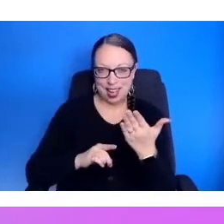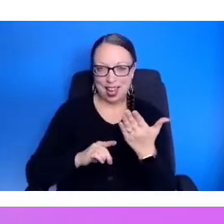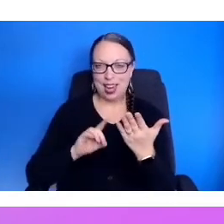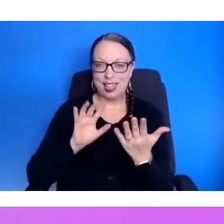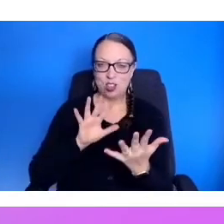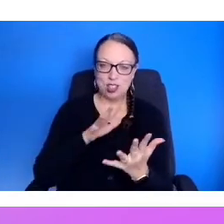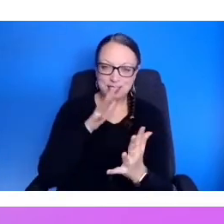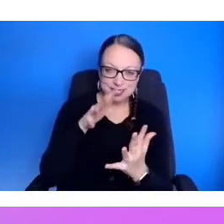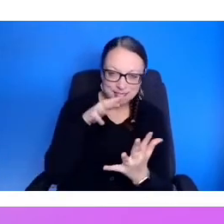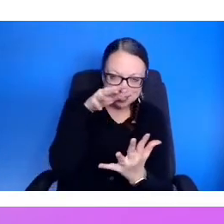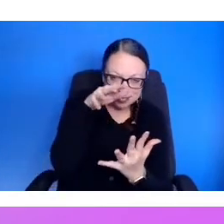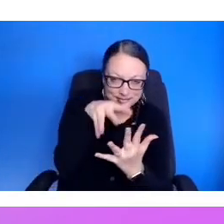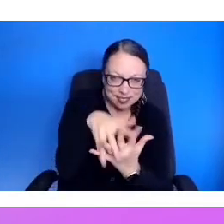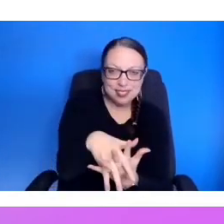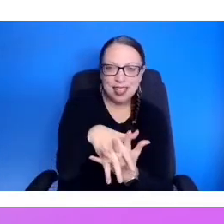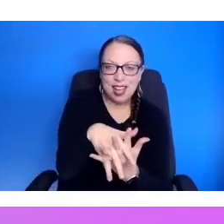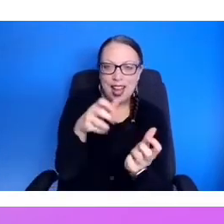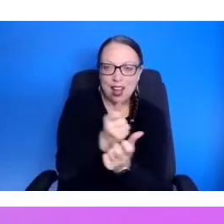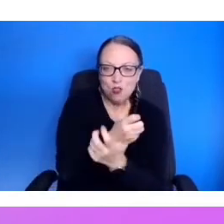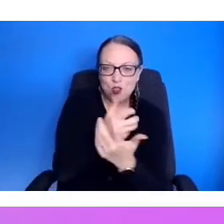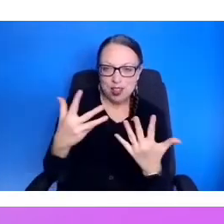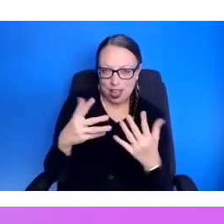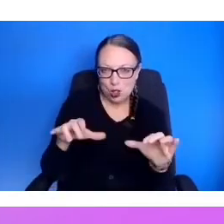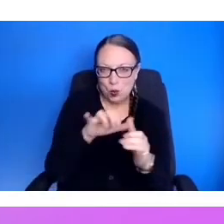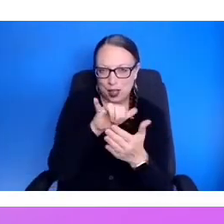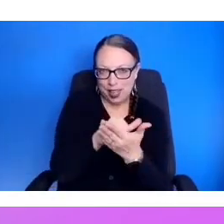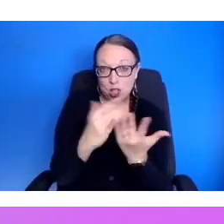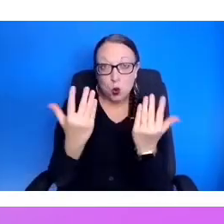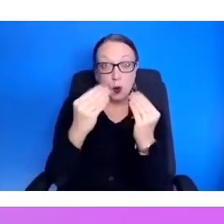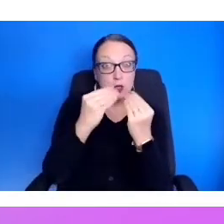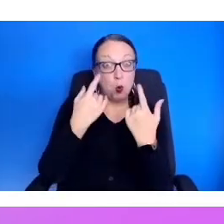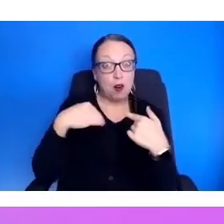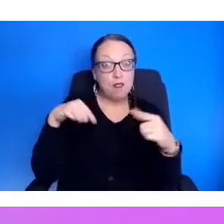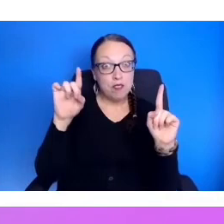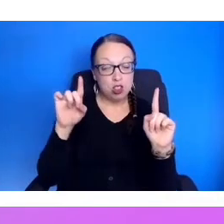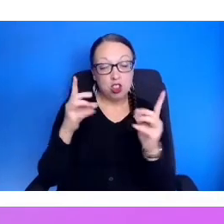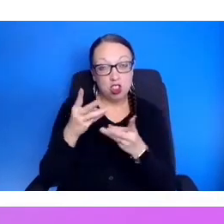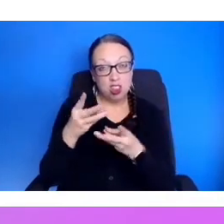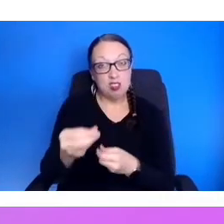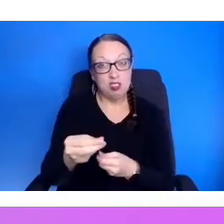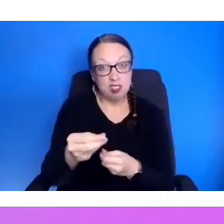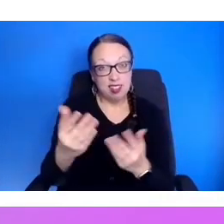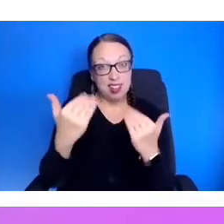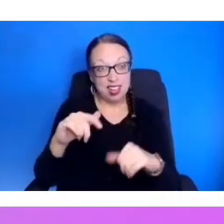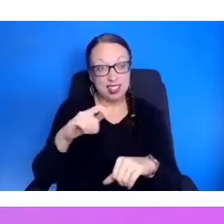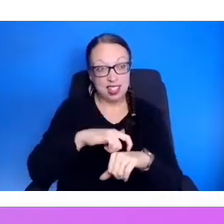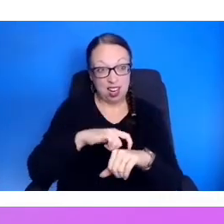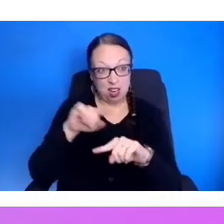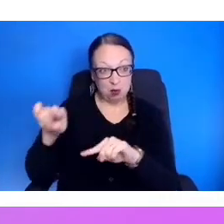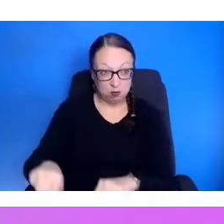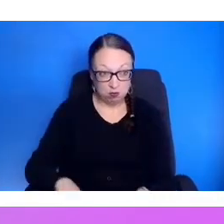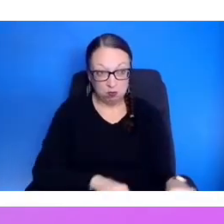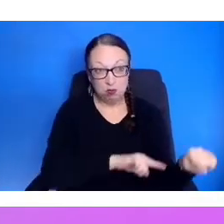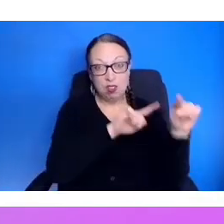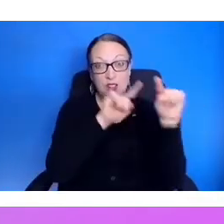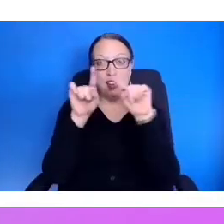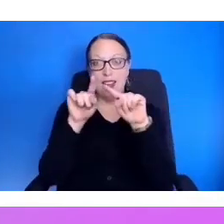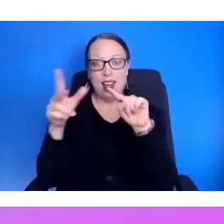from having done that, so it's even more efficient next time and then go back to listening again and trialing and getting that 0.1% better